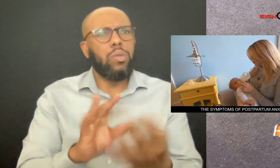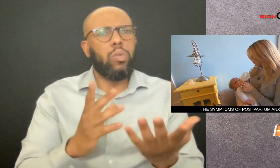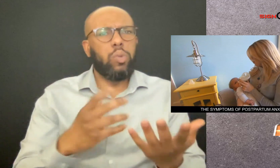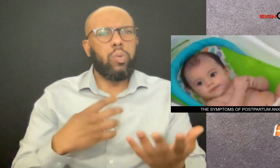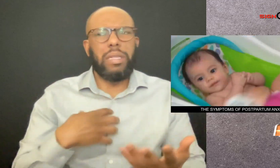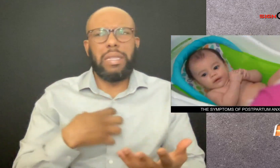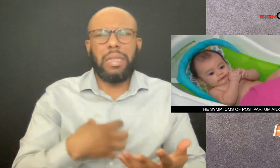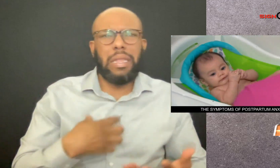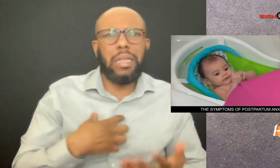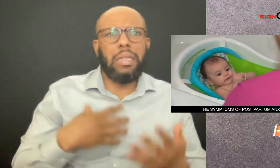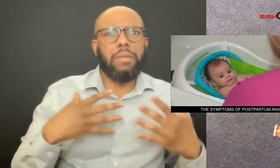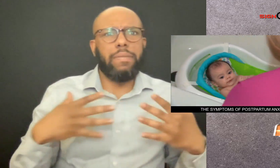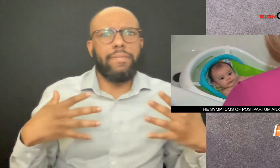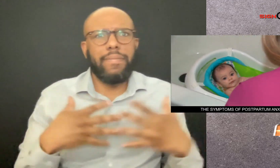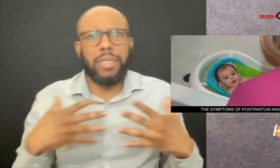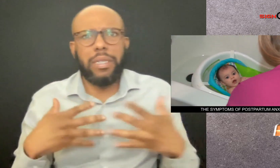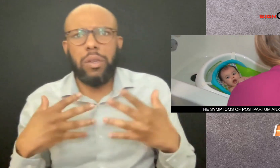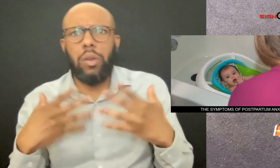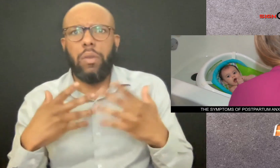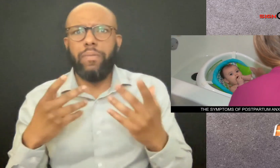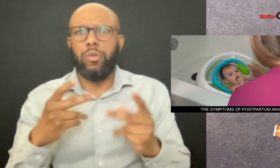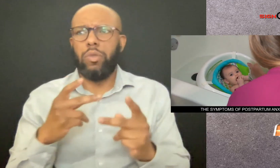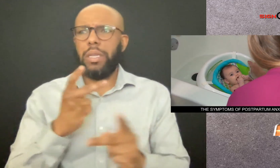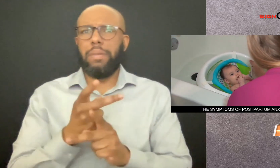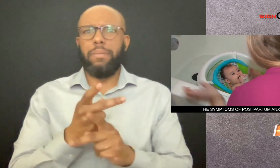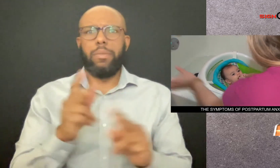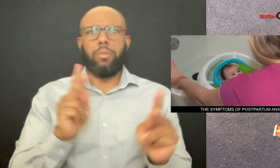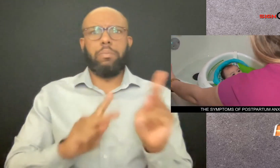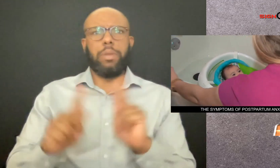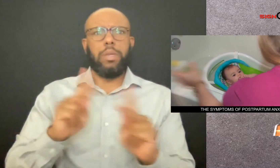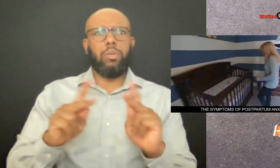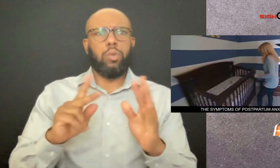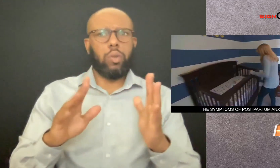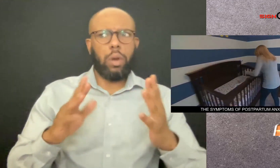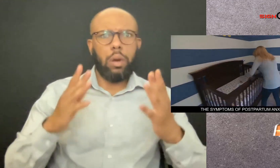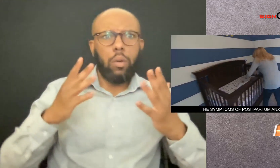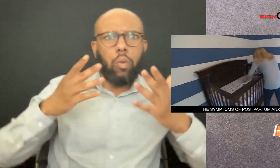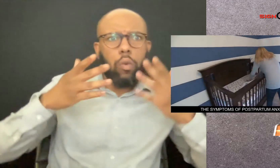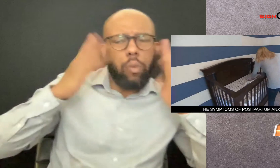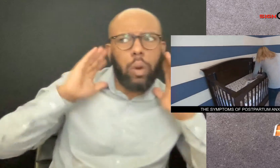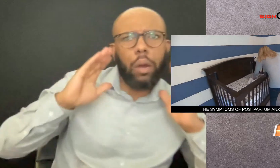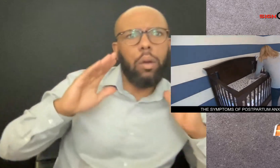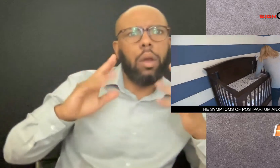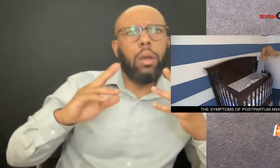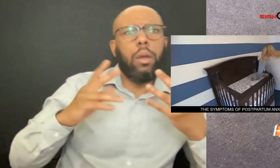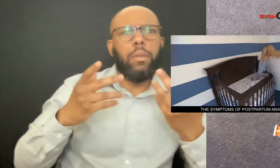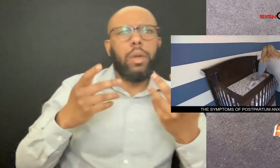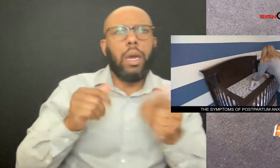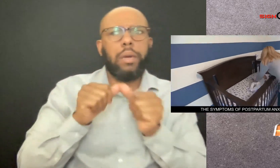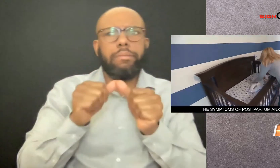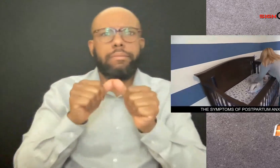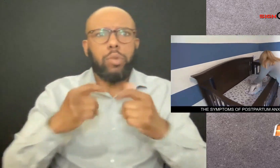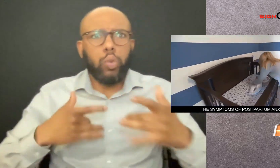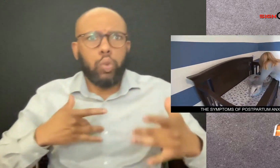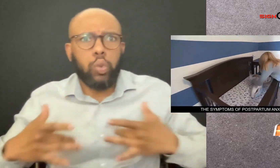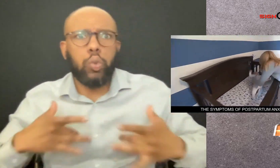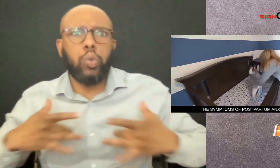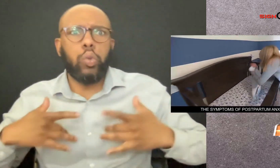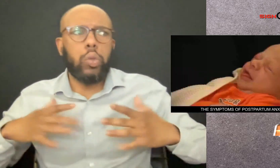It is linked with irrational fears that keep people on edge due to overwhelming and constant concerns.